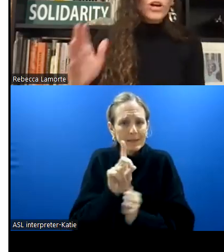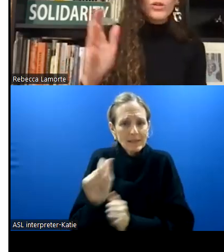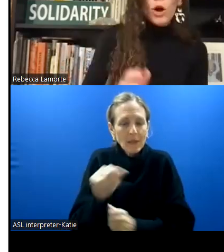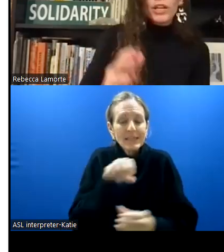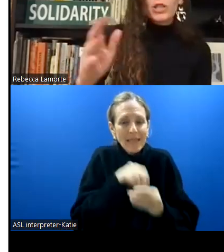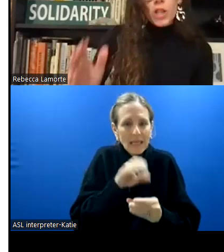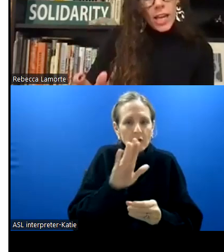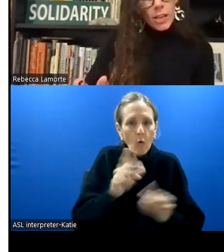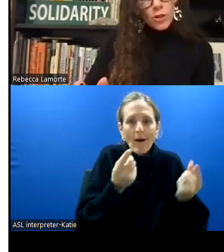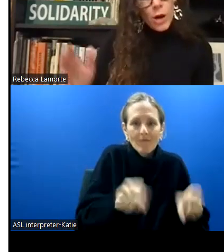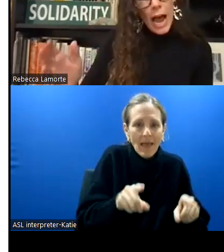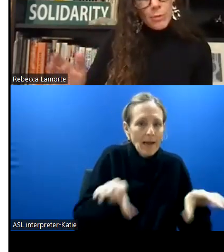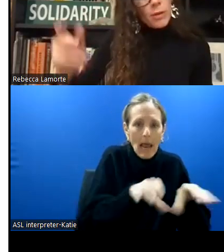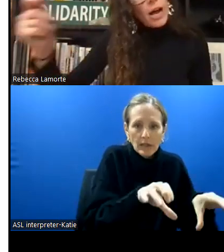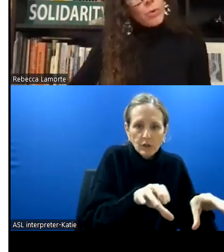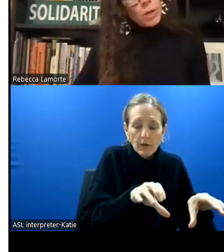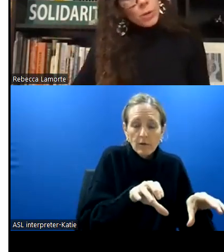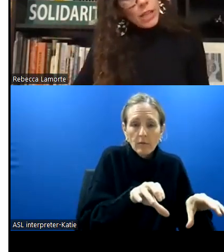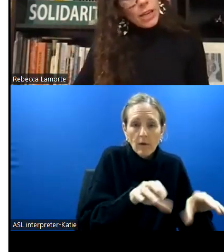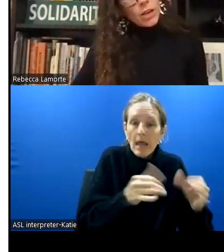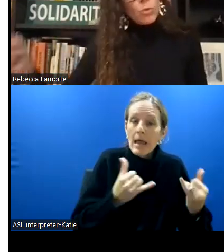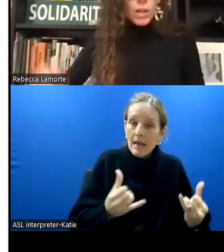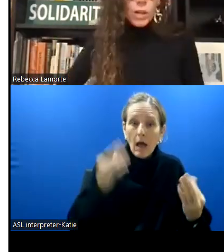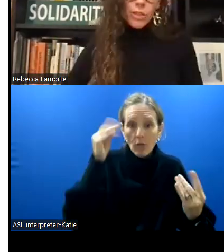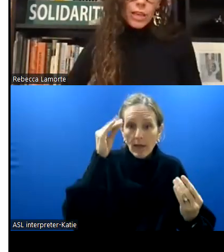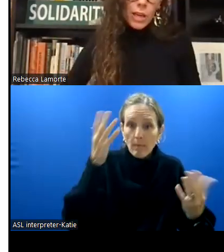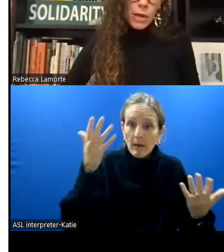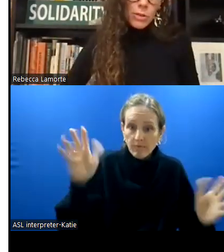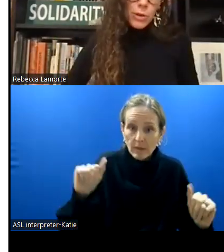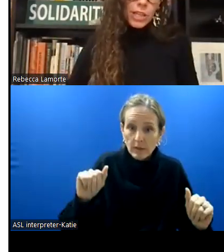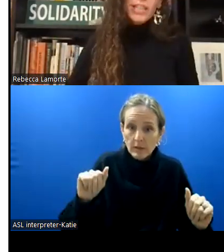What are you going to change perhaps about what you were planning or what you were thinking about doing